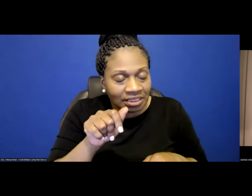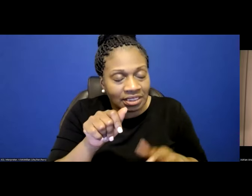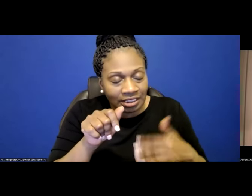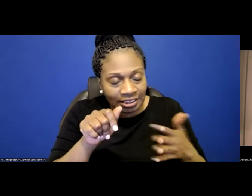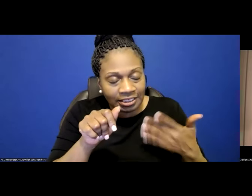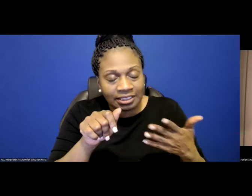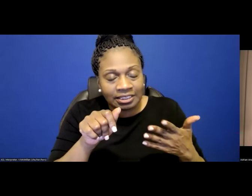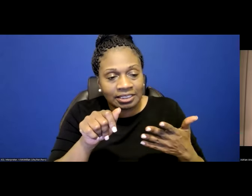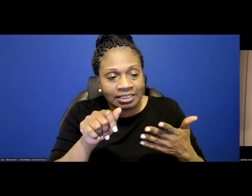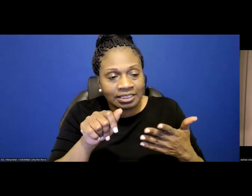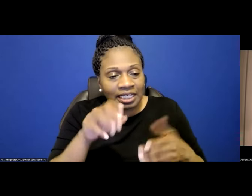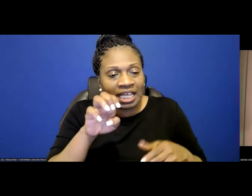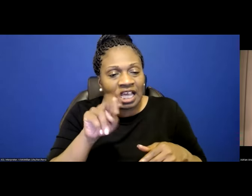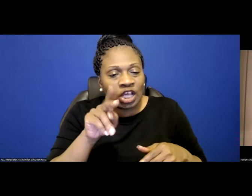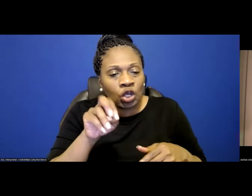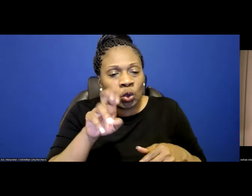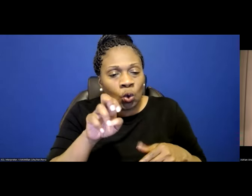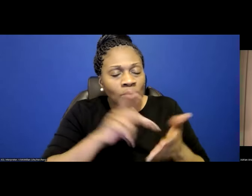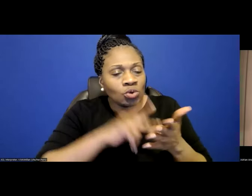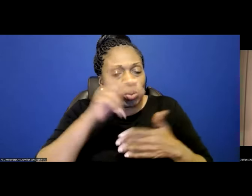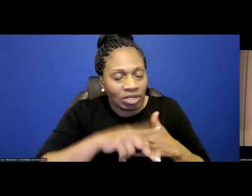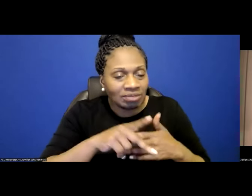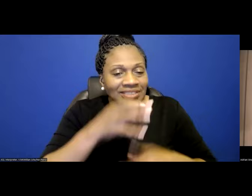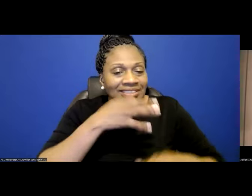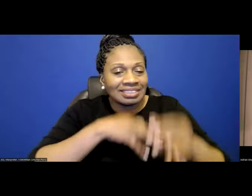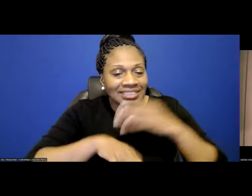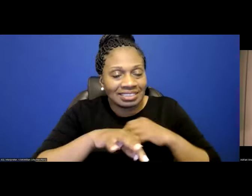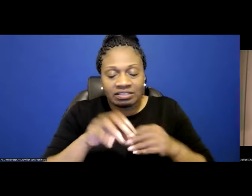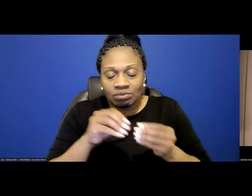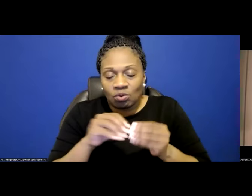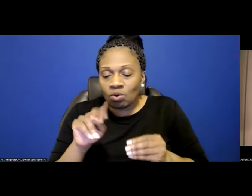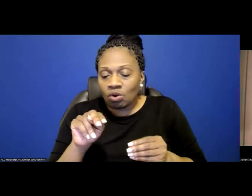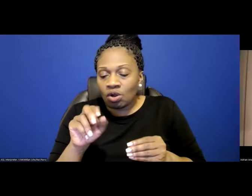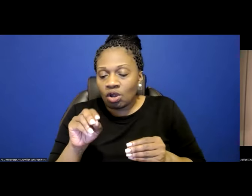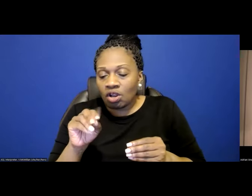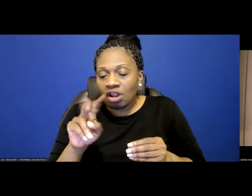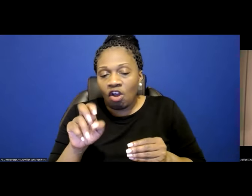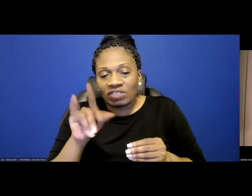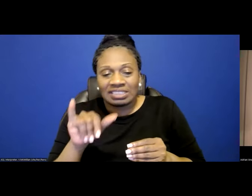in core programming, rather than having it a novelty in some capacity.